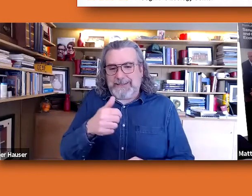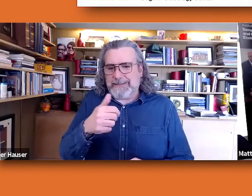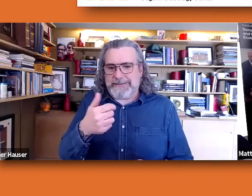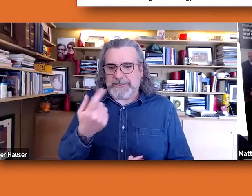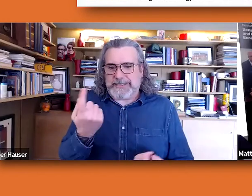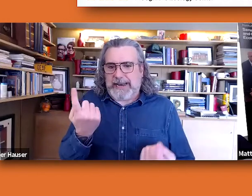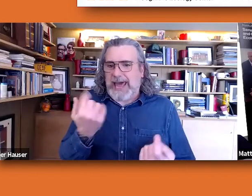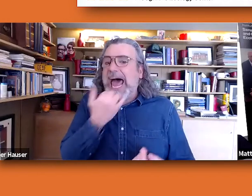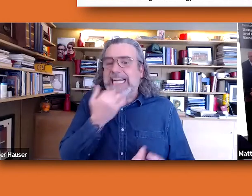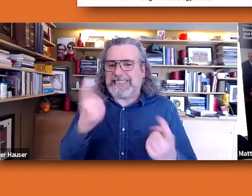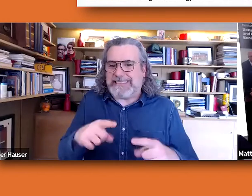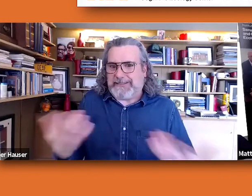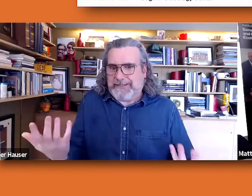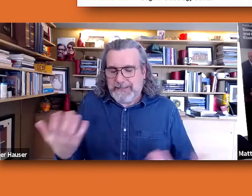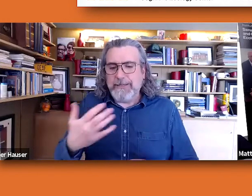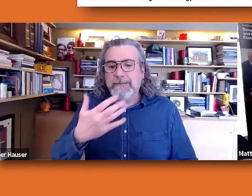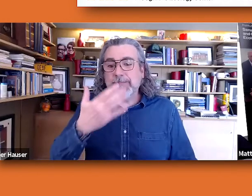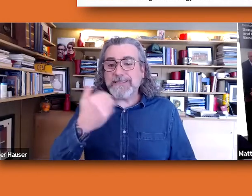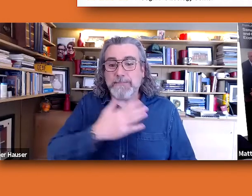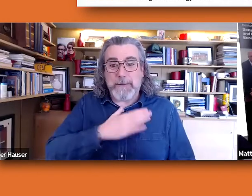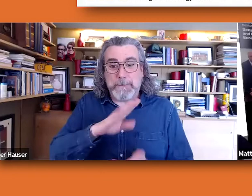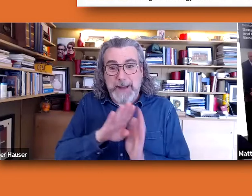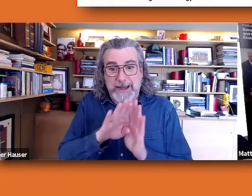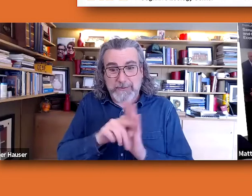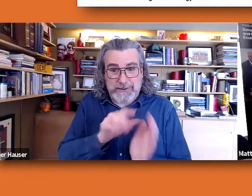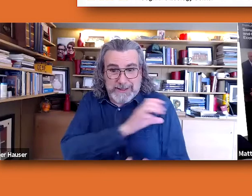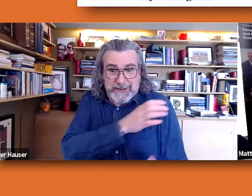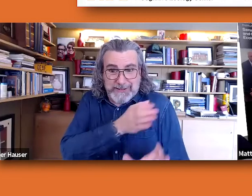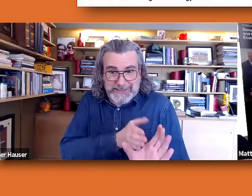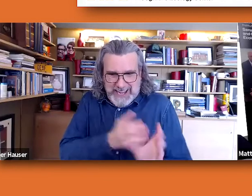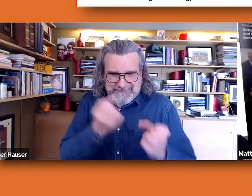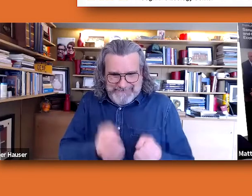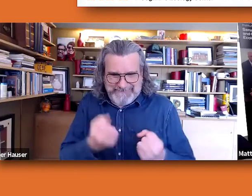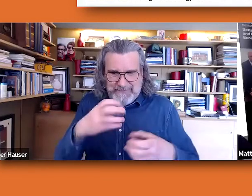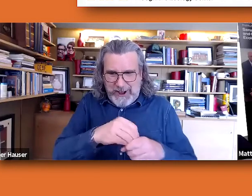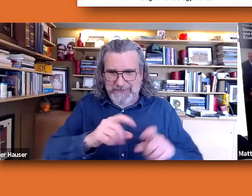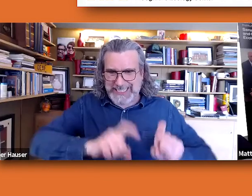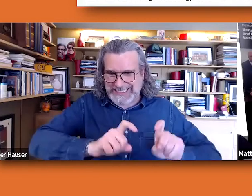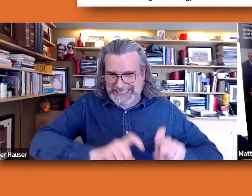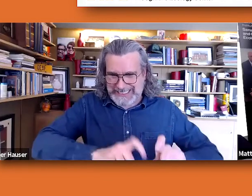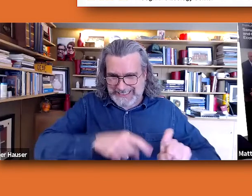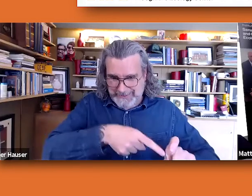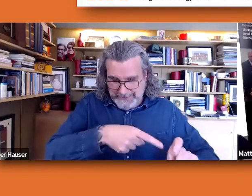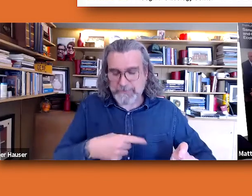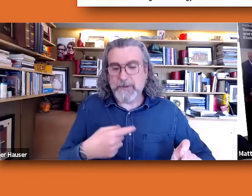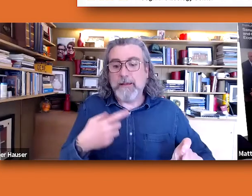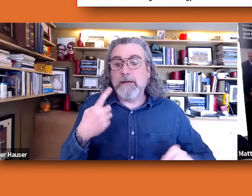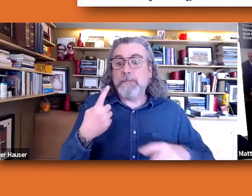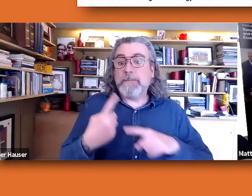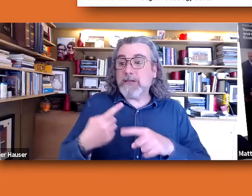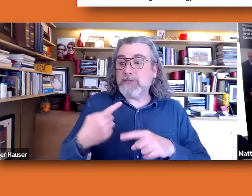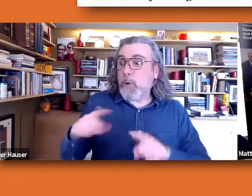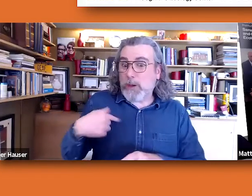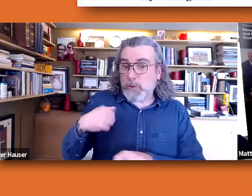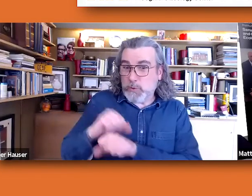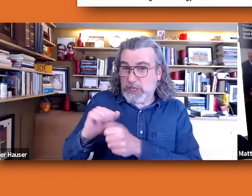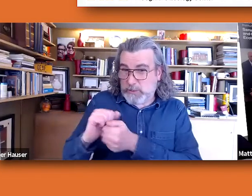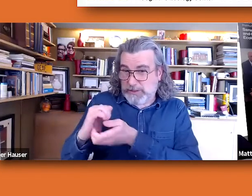And sign language assessment itself was something that I got into by accident. It was something that I ran into